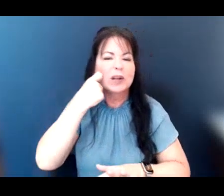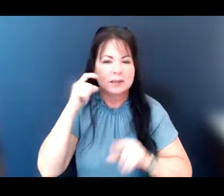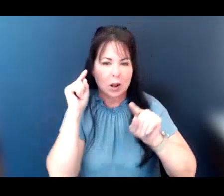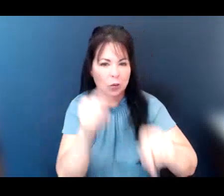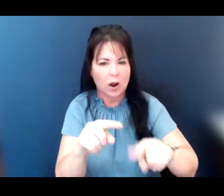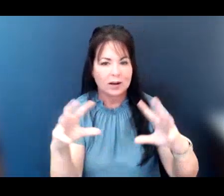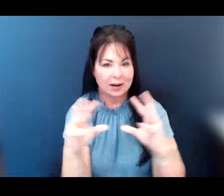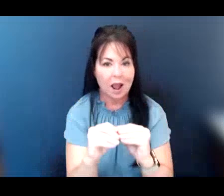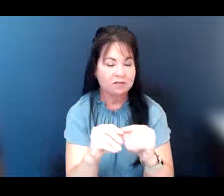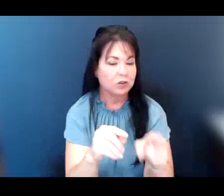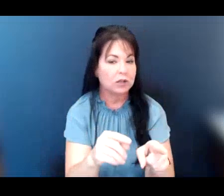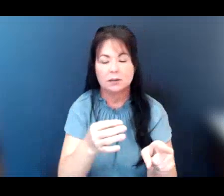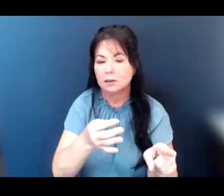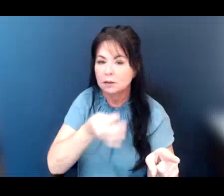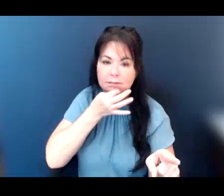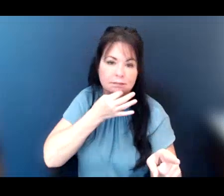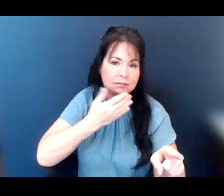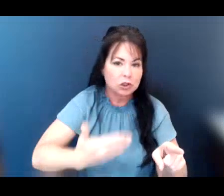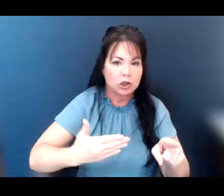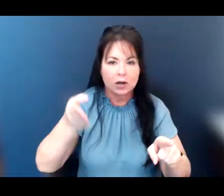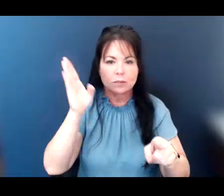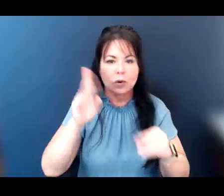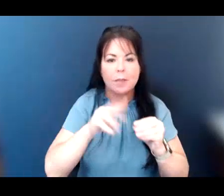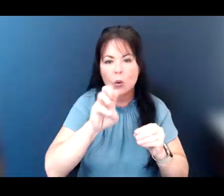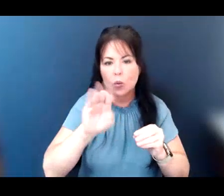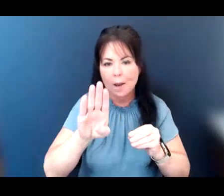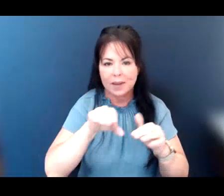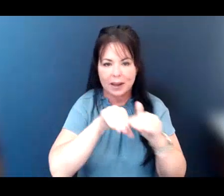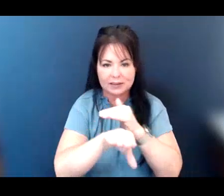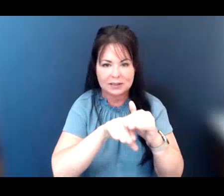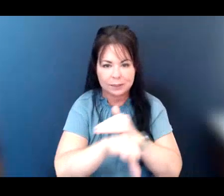about web accessibility and how people access the web.